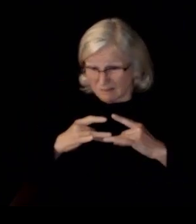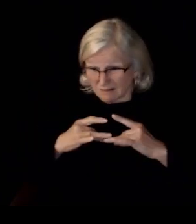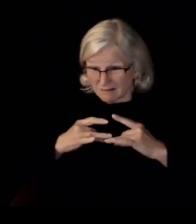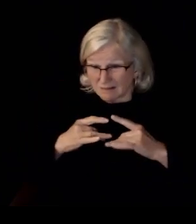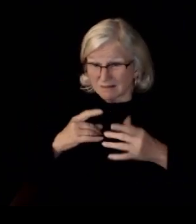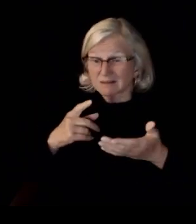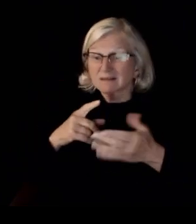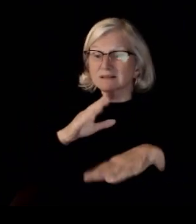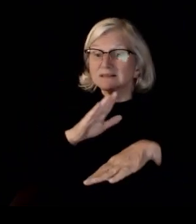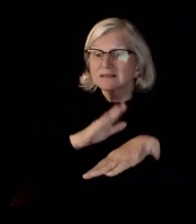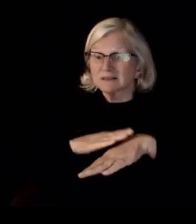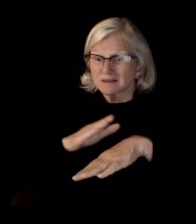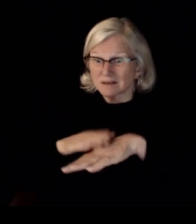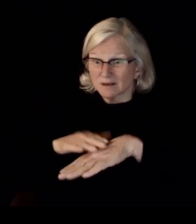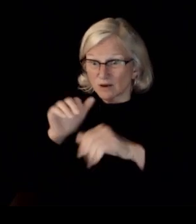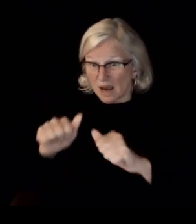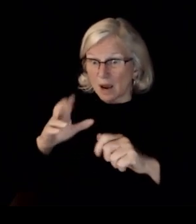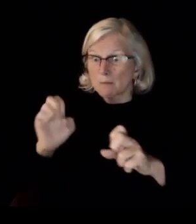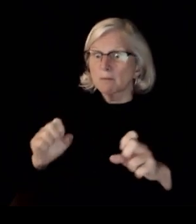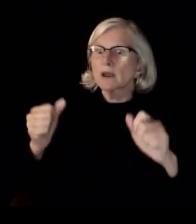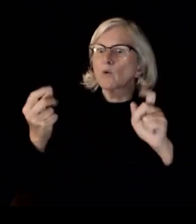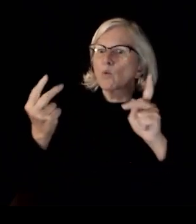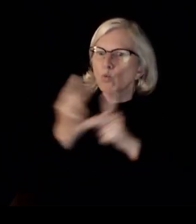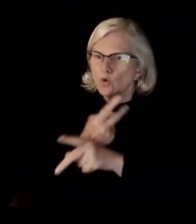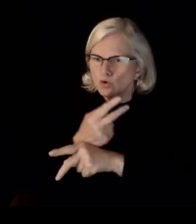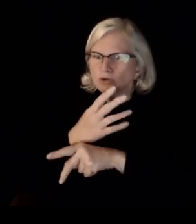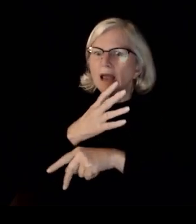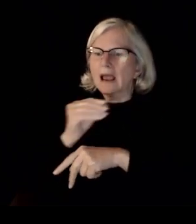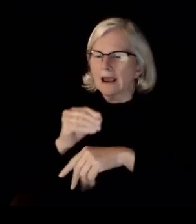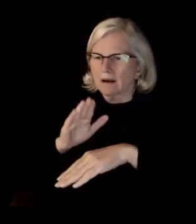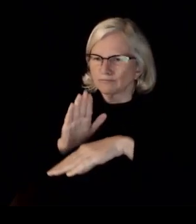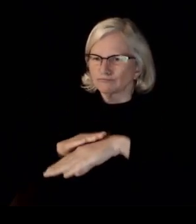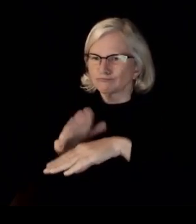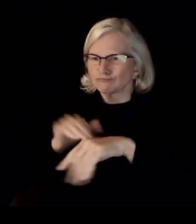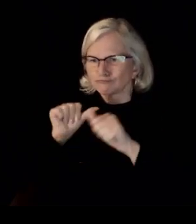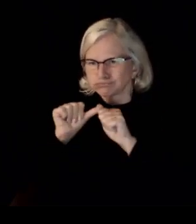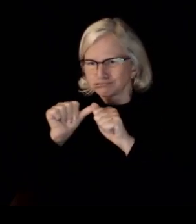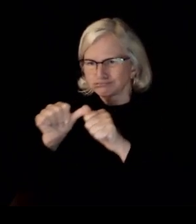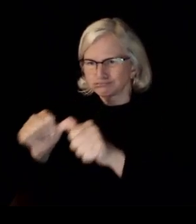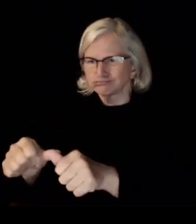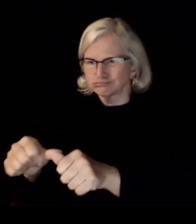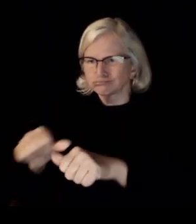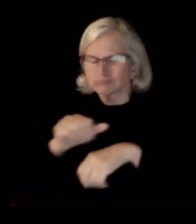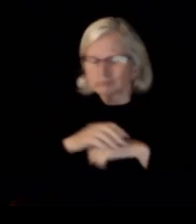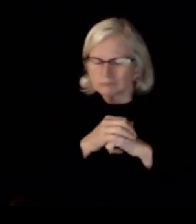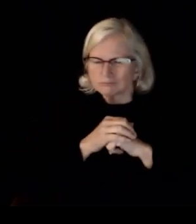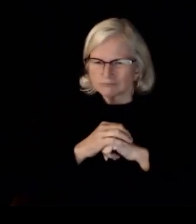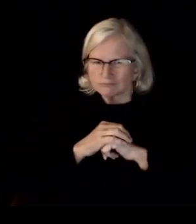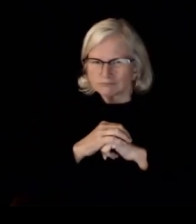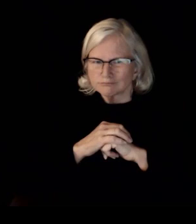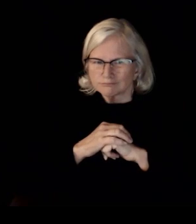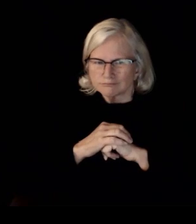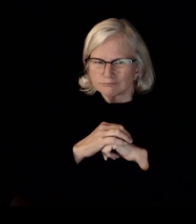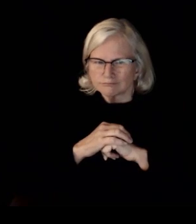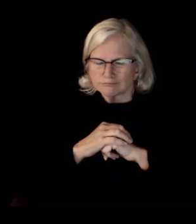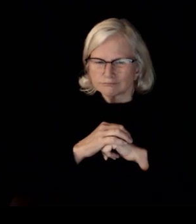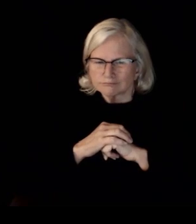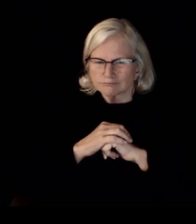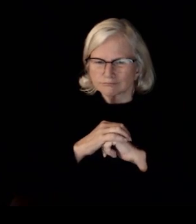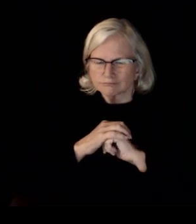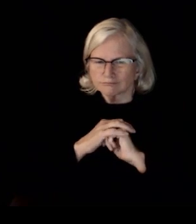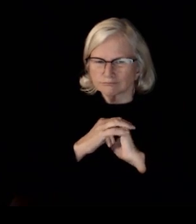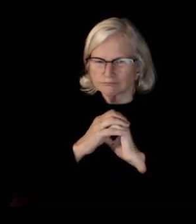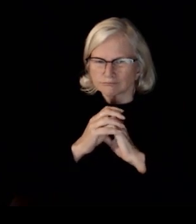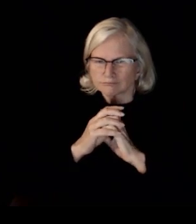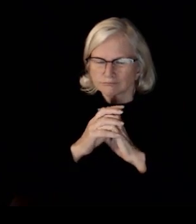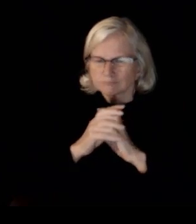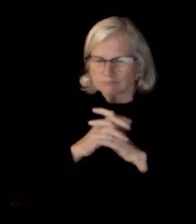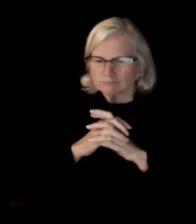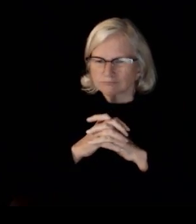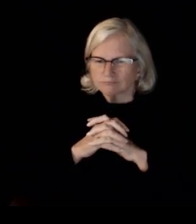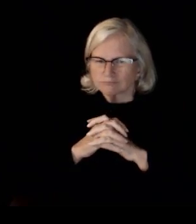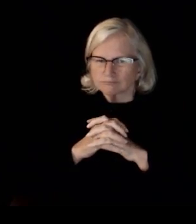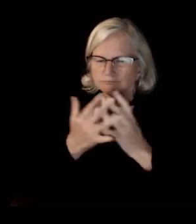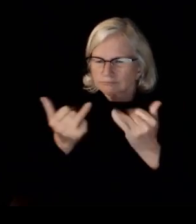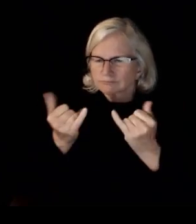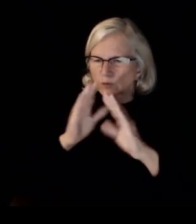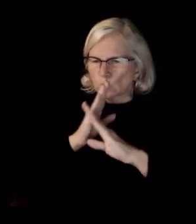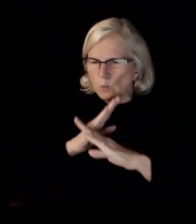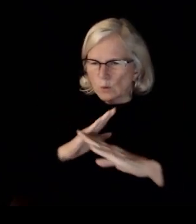Operator: Your next question comes from David Schuman WCCO TV.